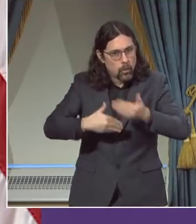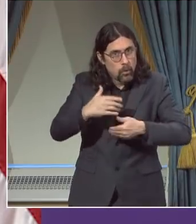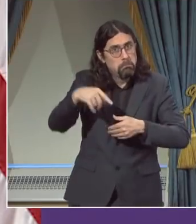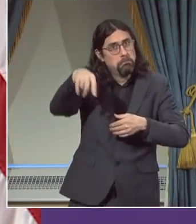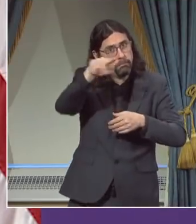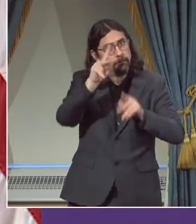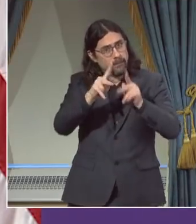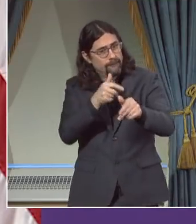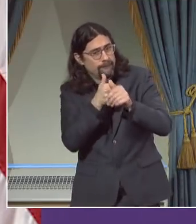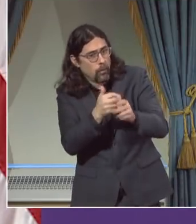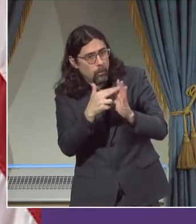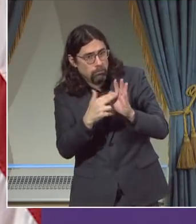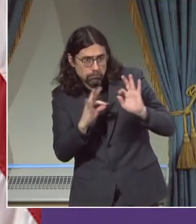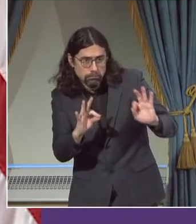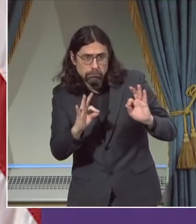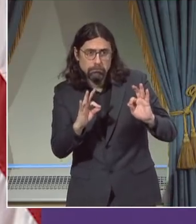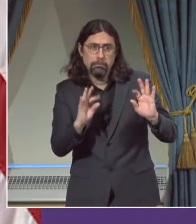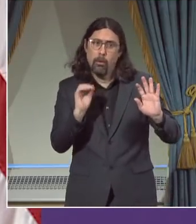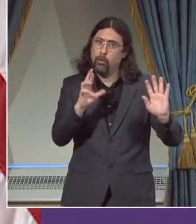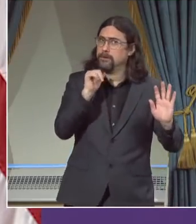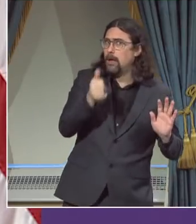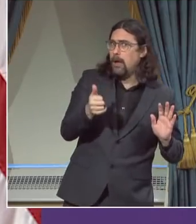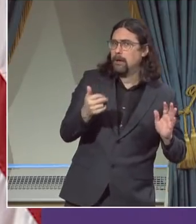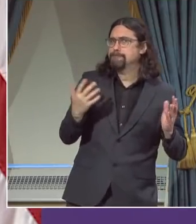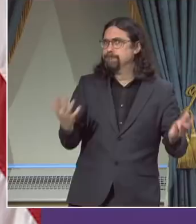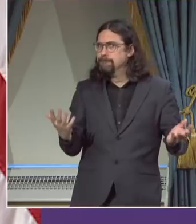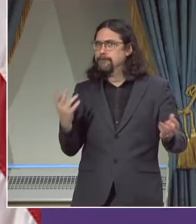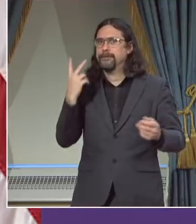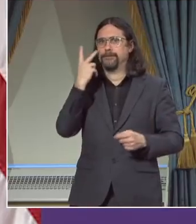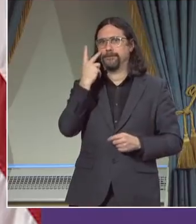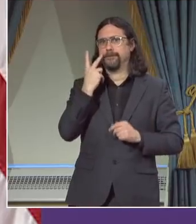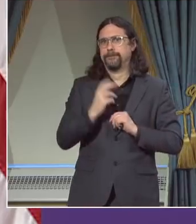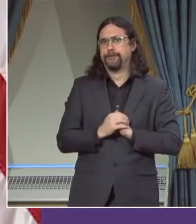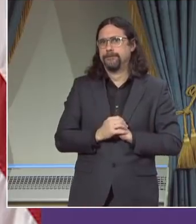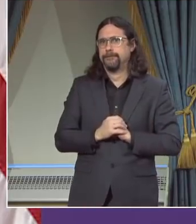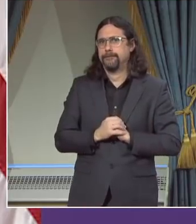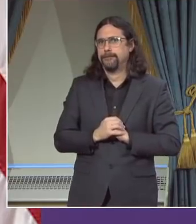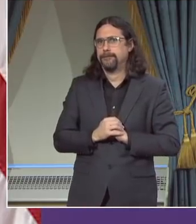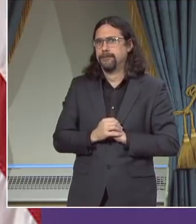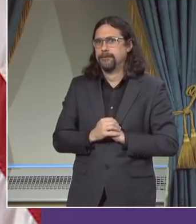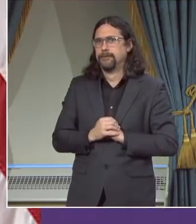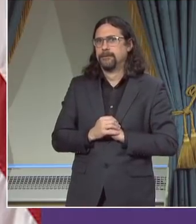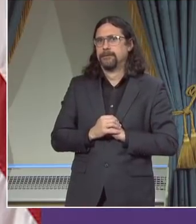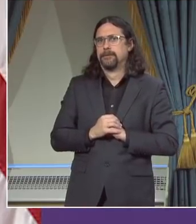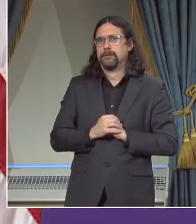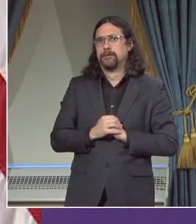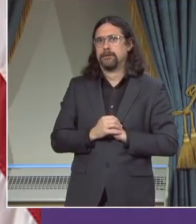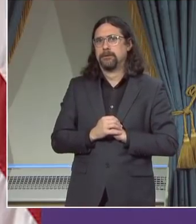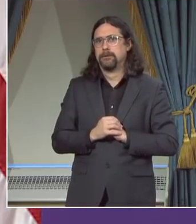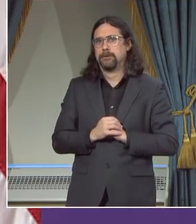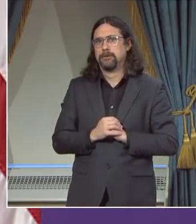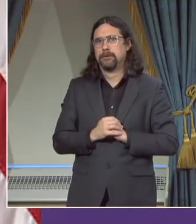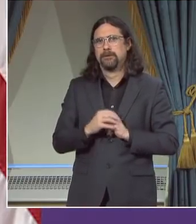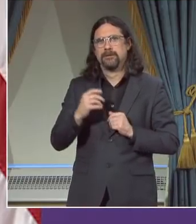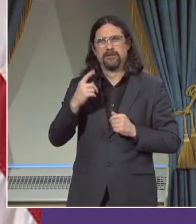BEEN DEPRIVED IN THESE LSTA WEEKS AND WILL BE DEPRIVED FOR A WHILE OF SO MANY THINGS WE USED TO HE.AV I'D LIKE TO KEEP